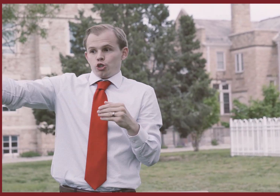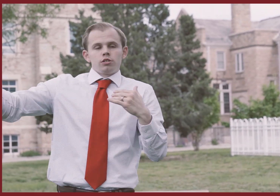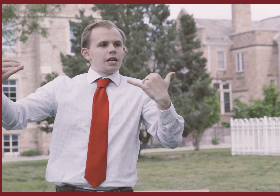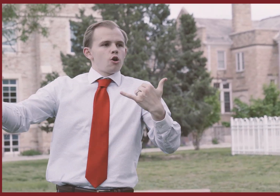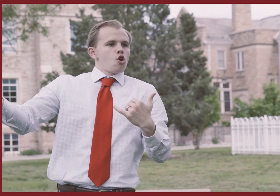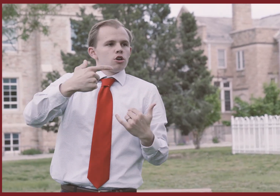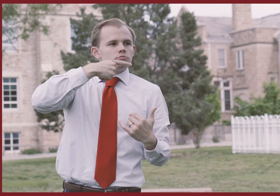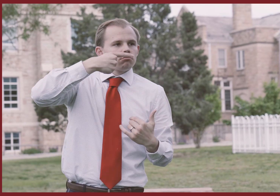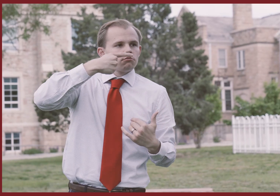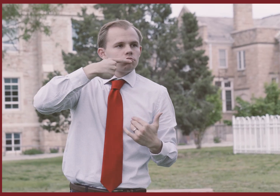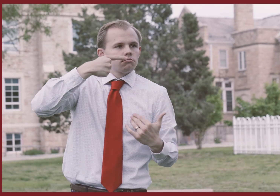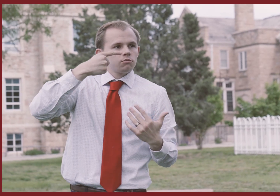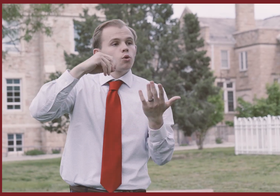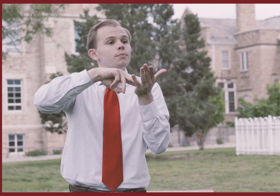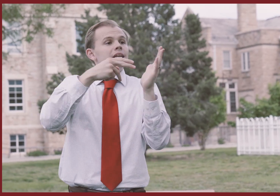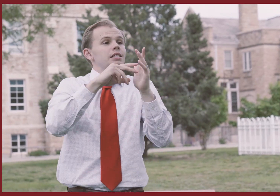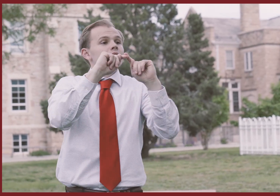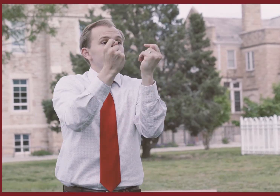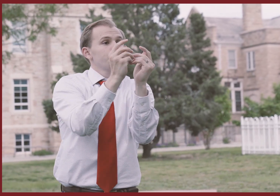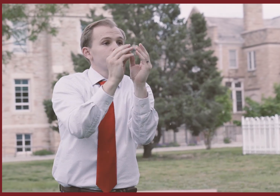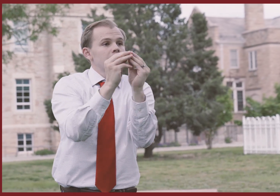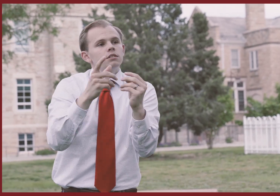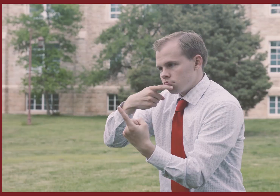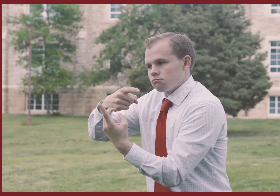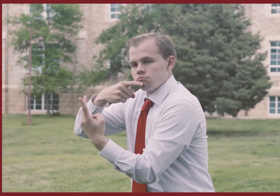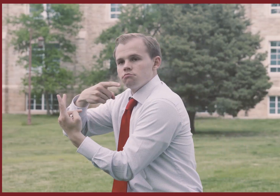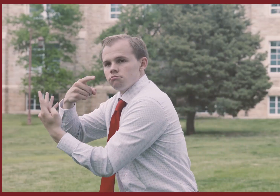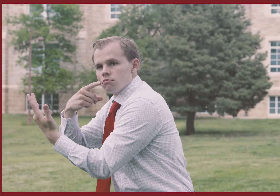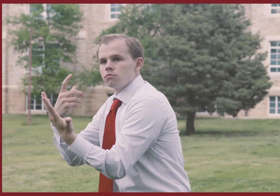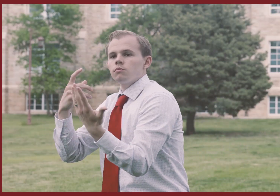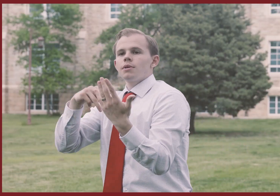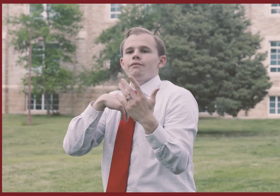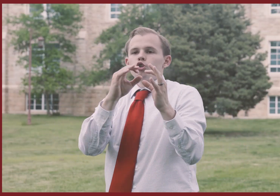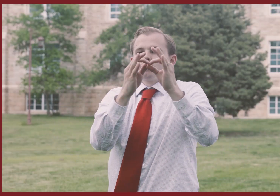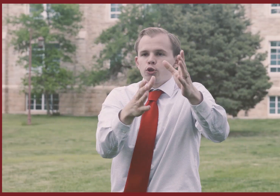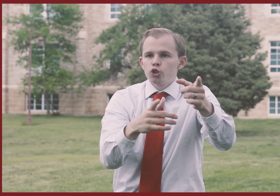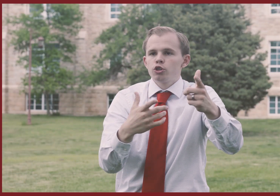now they're all hearing and so that means that team meetings everybody's hearing and so I do